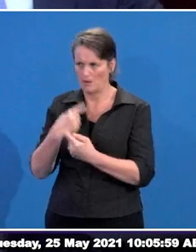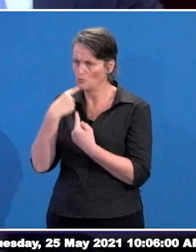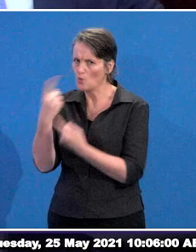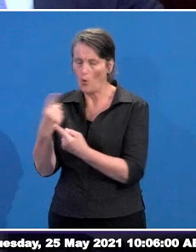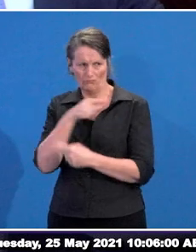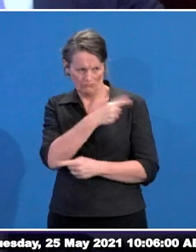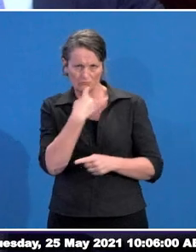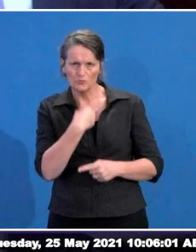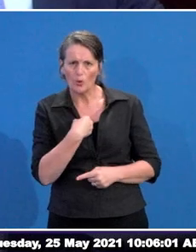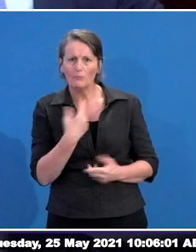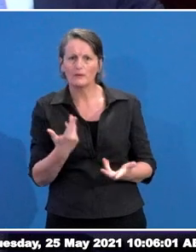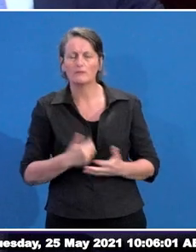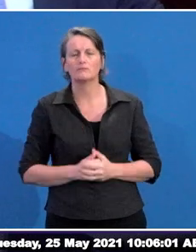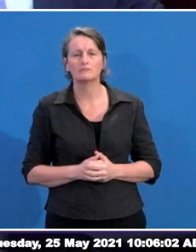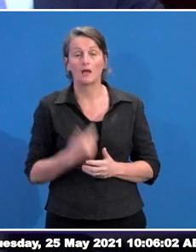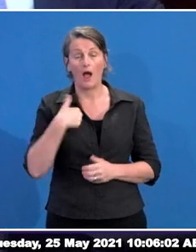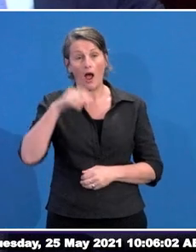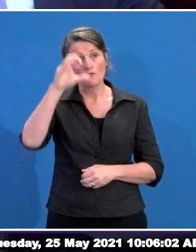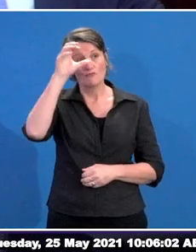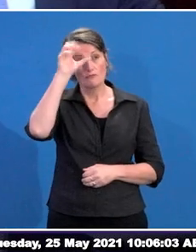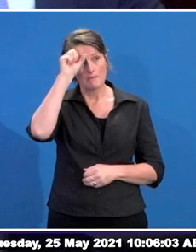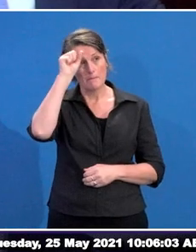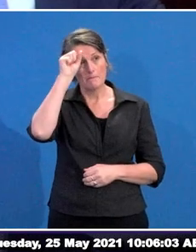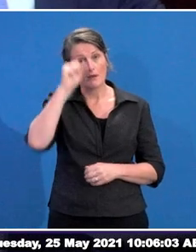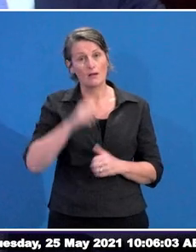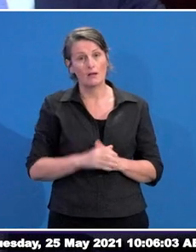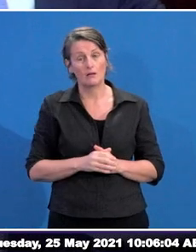And I recall Ms Cuddihy